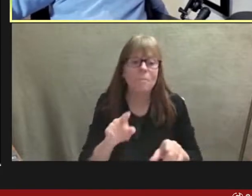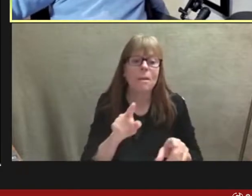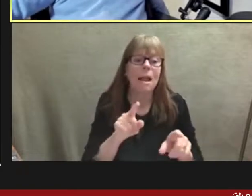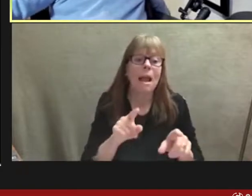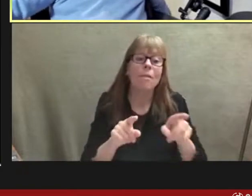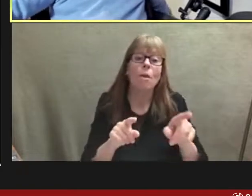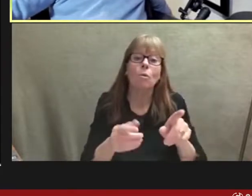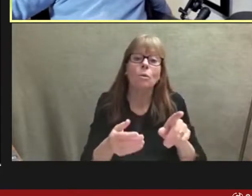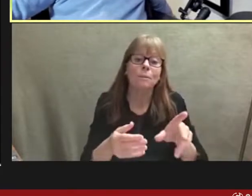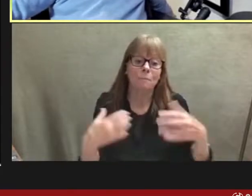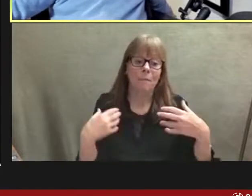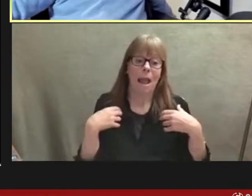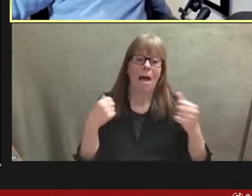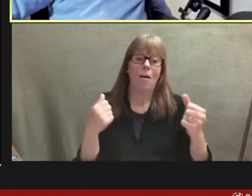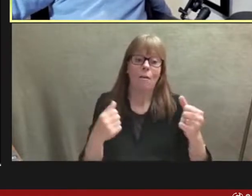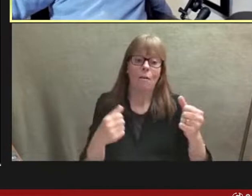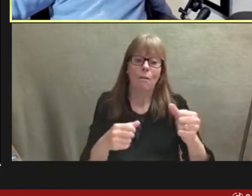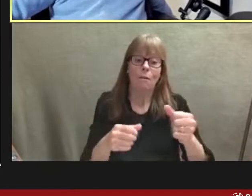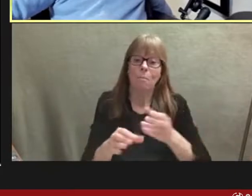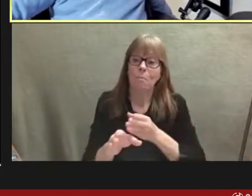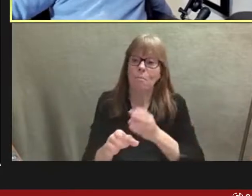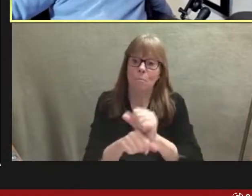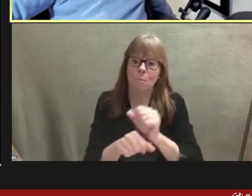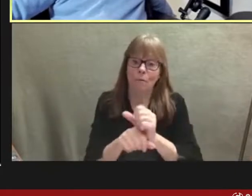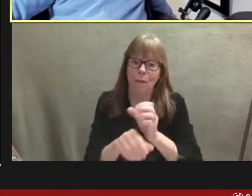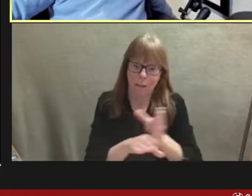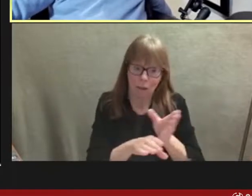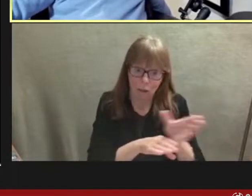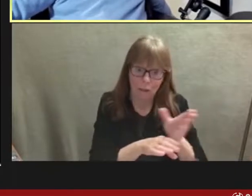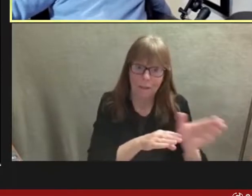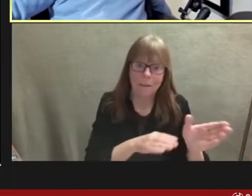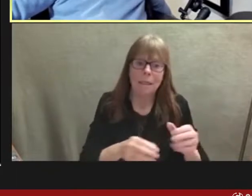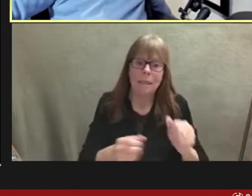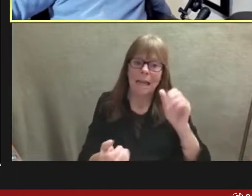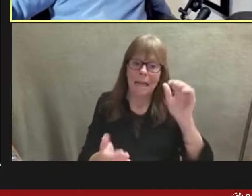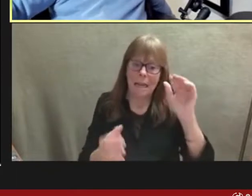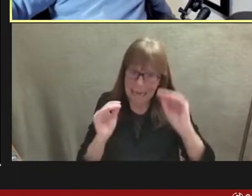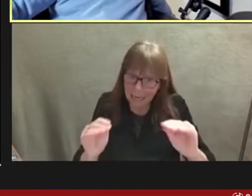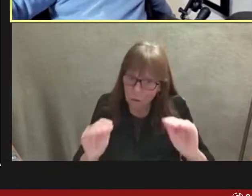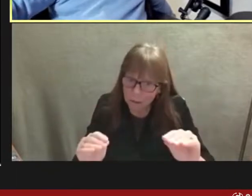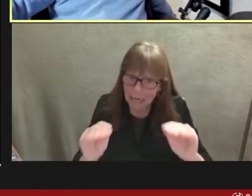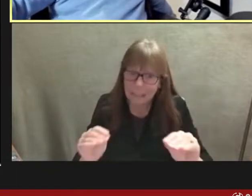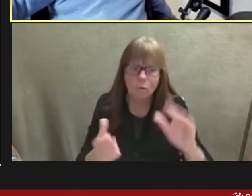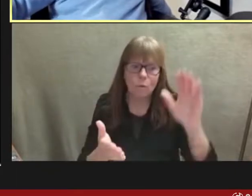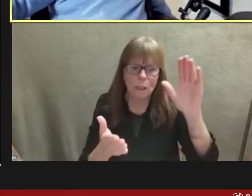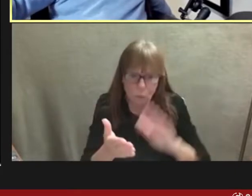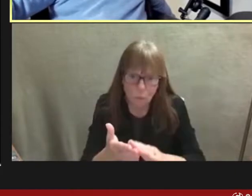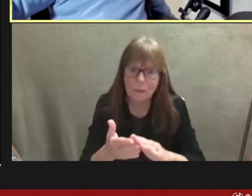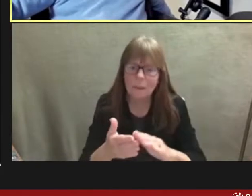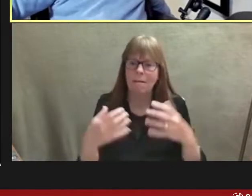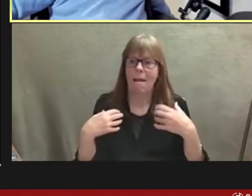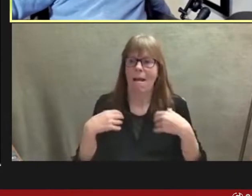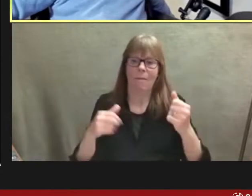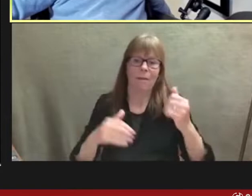disparity and provisions of cultural healthcare for people across all categories of disabilities.